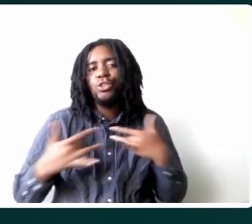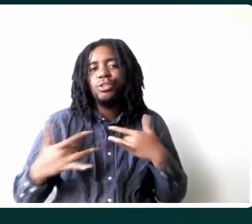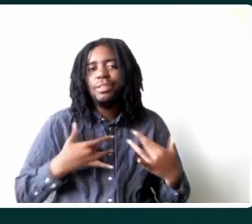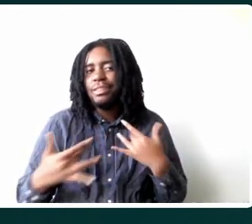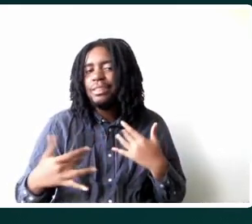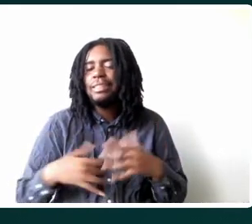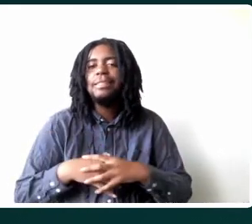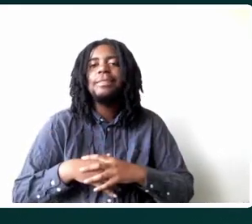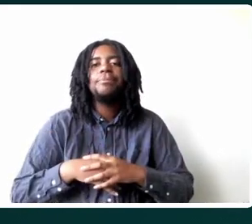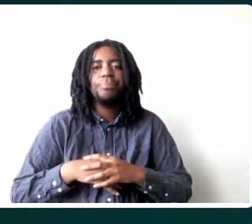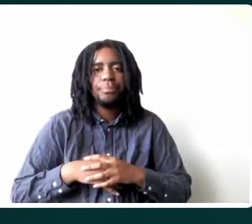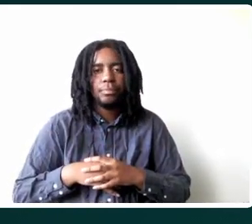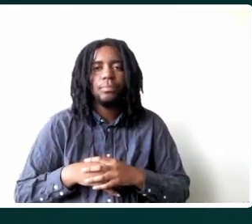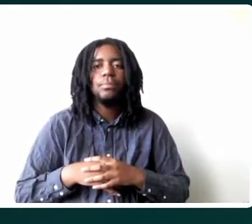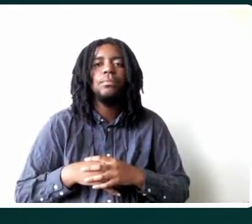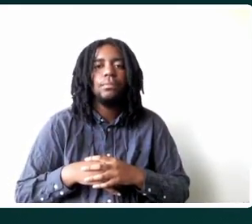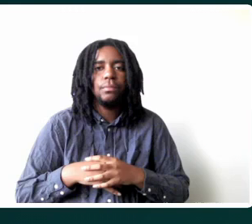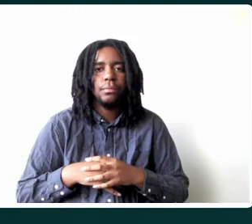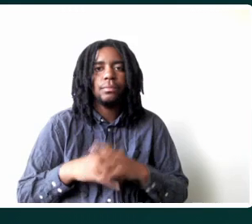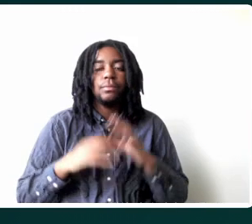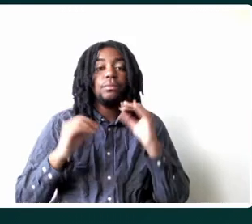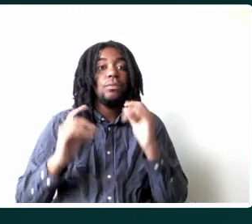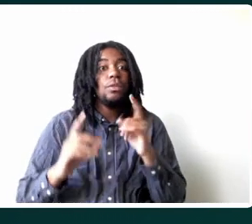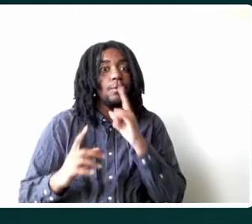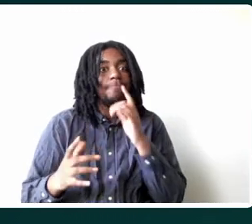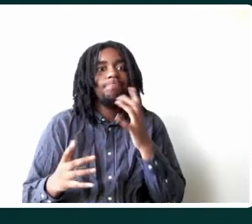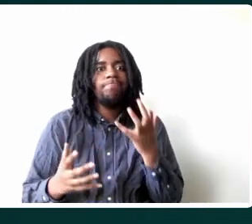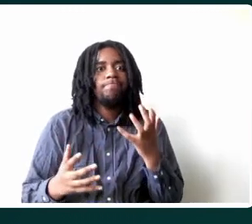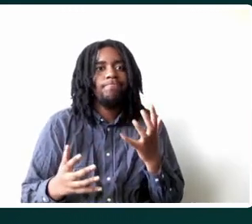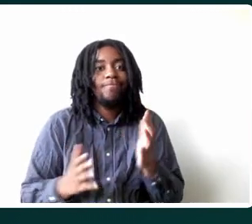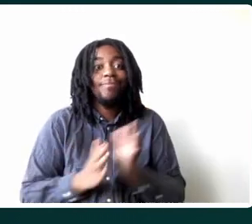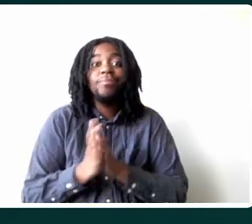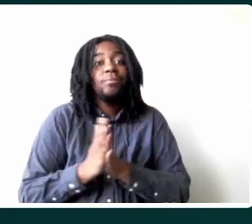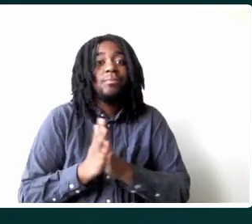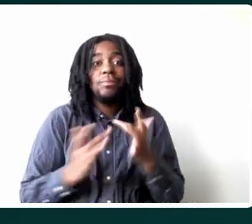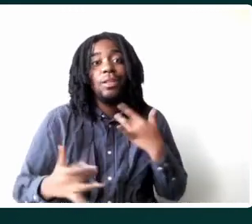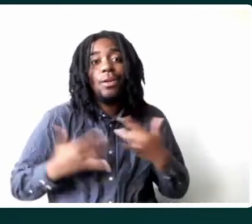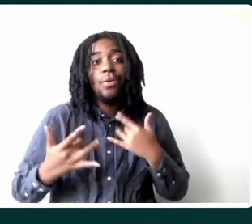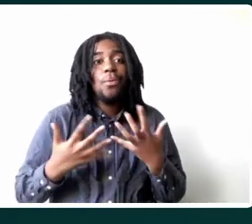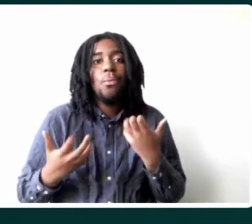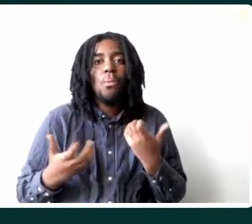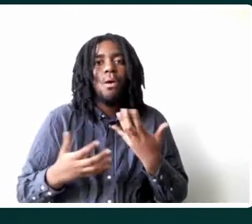teachers are very eager to develop their practice in the realm of civic learning,